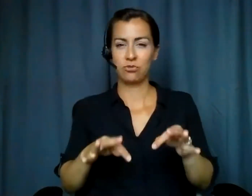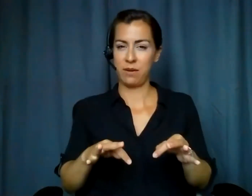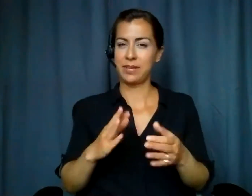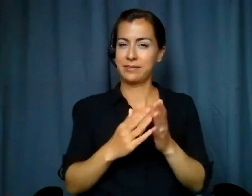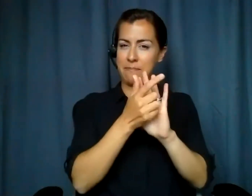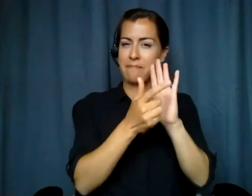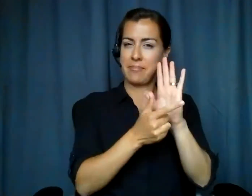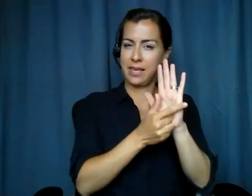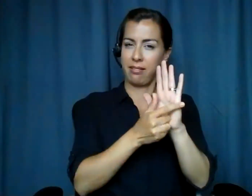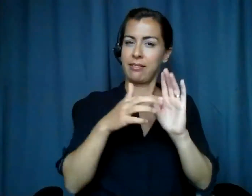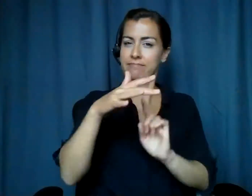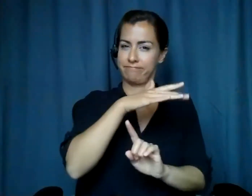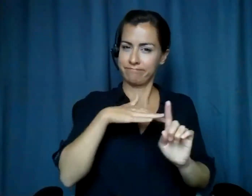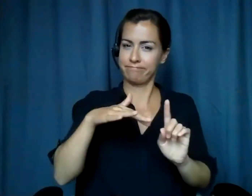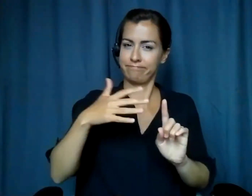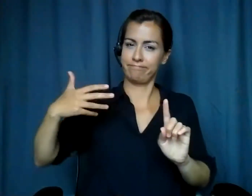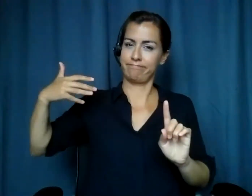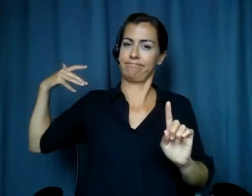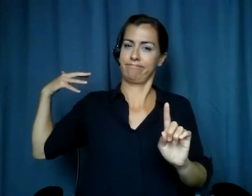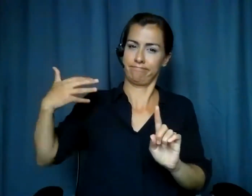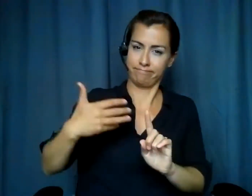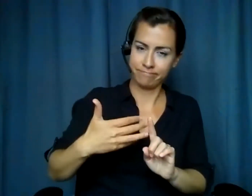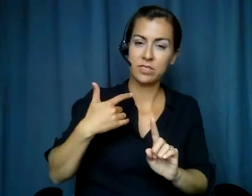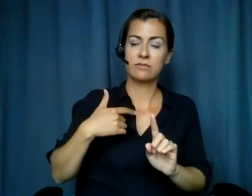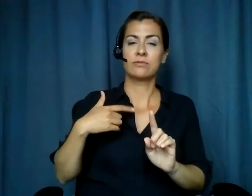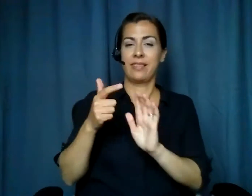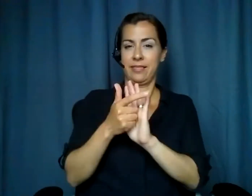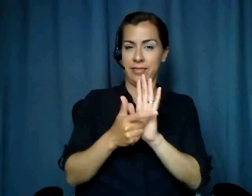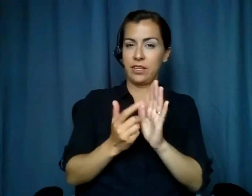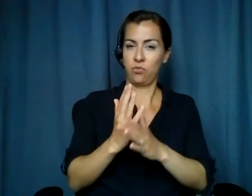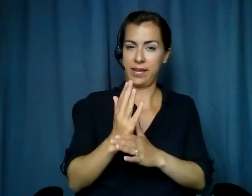voter law, was a federal law which required